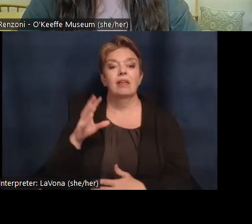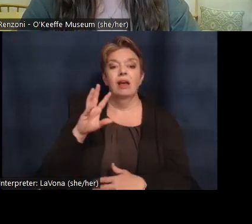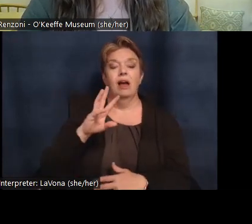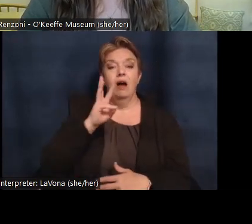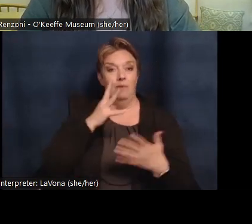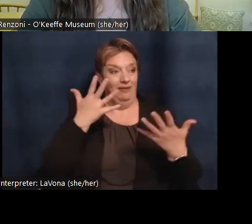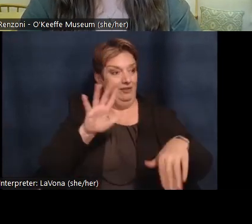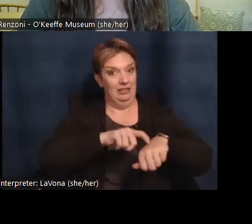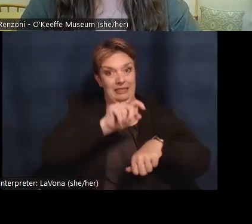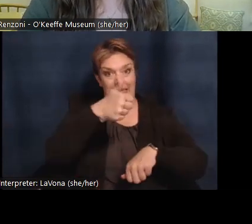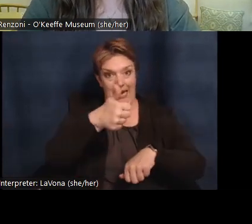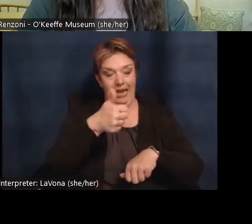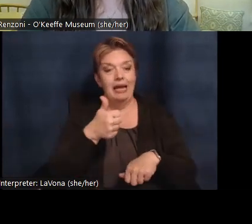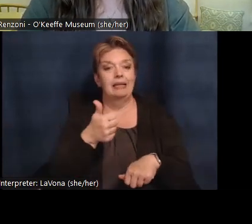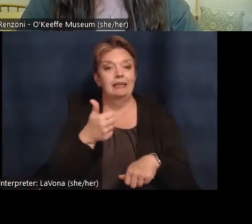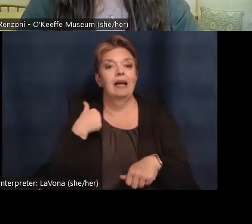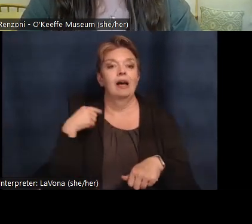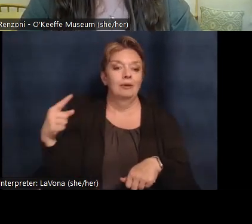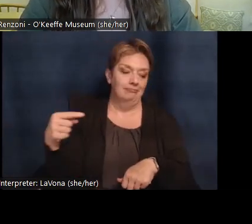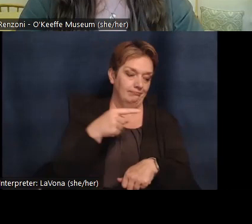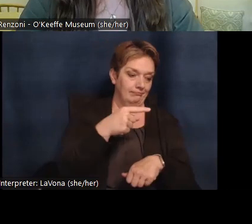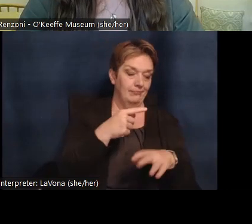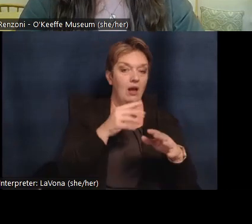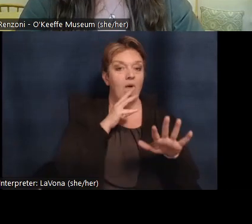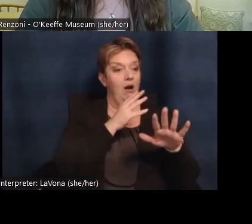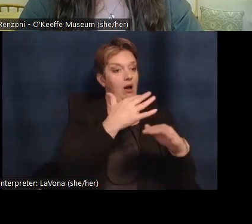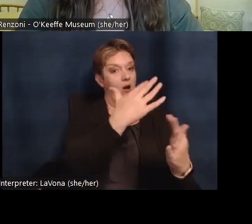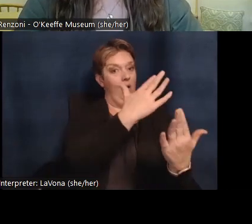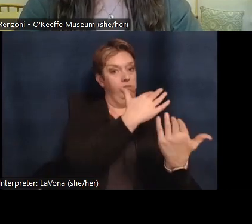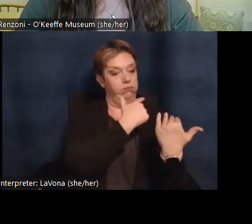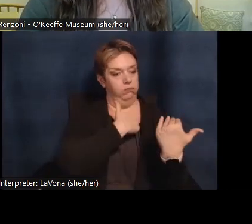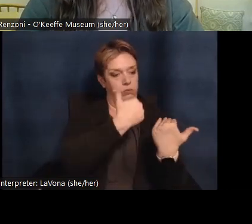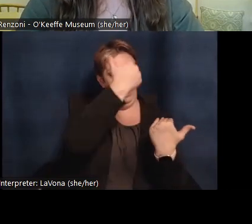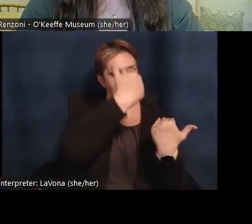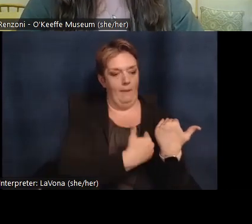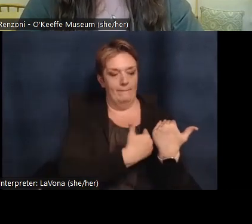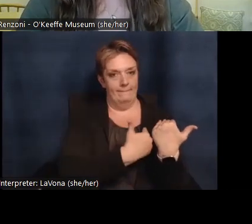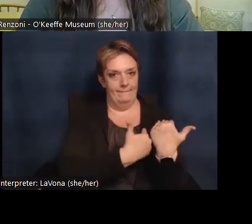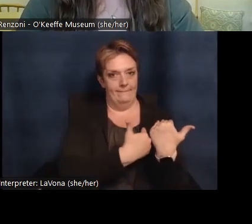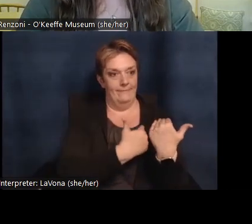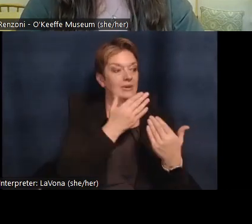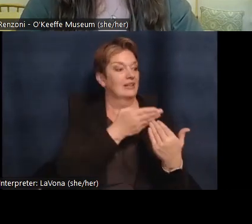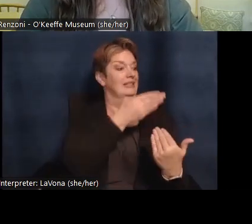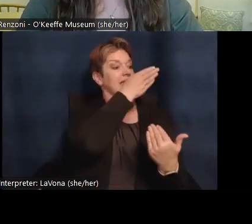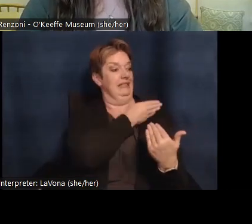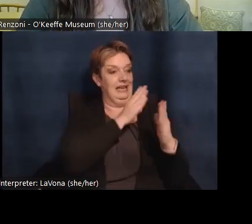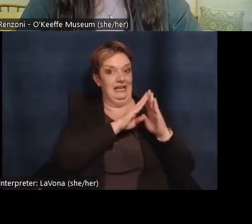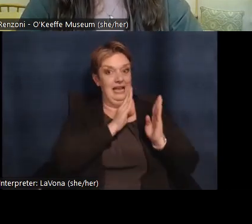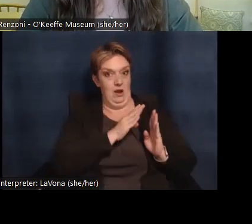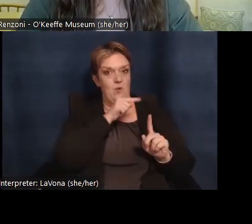on the other side of the garden wall, and then the next property up that is also on the same canal has the opportunity to water.